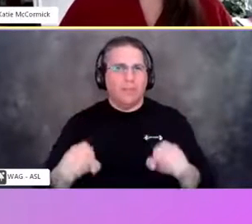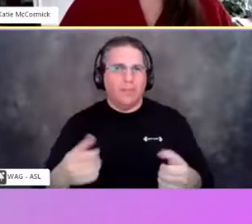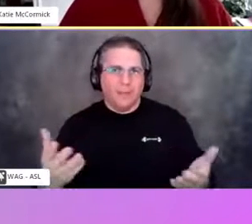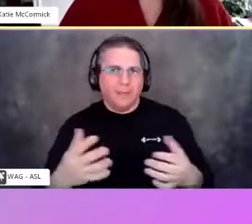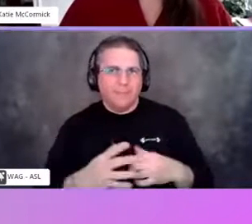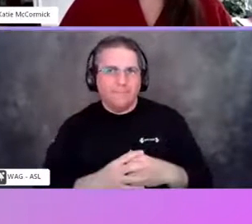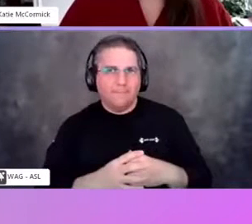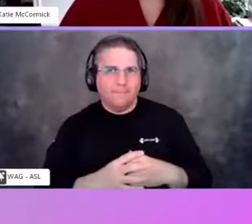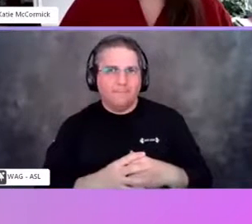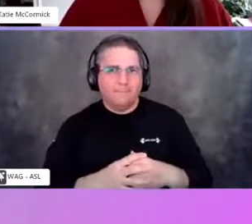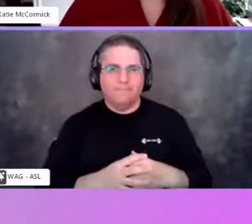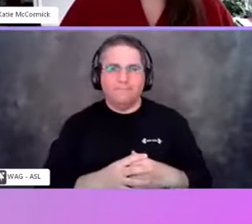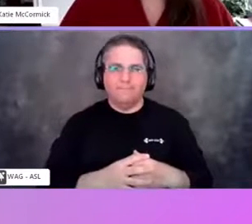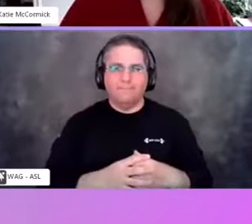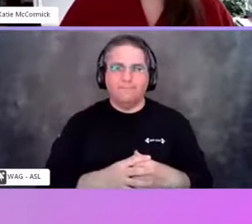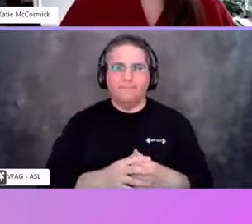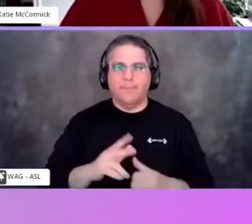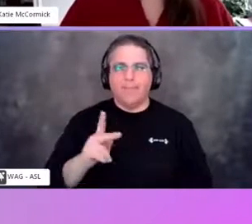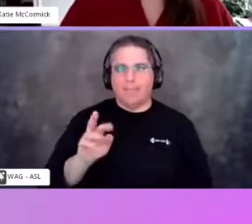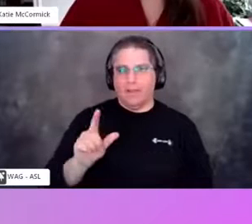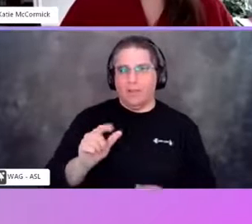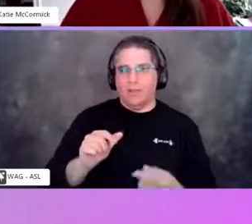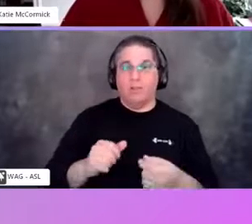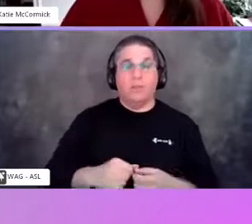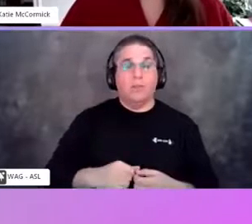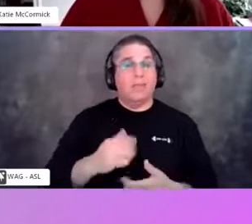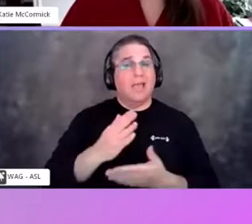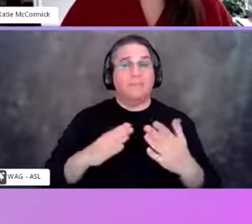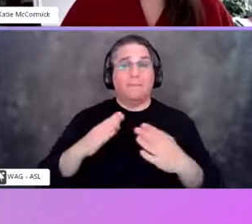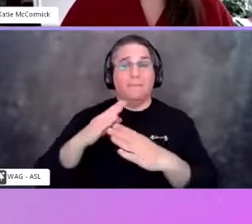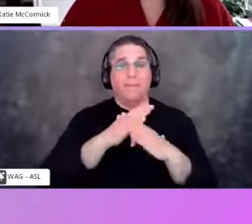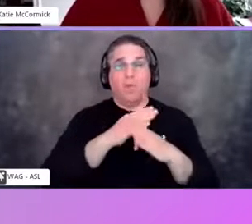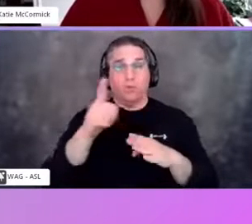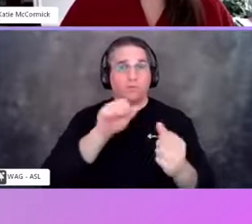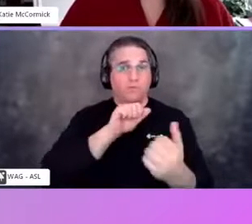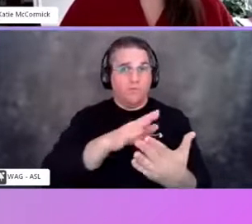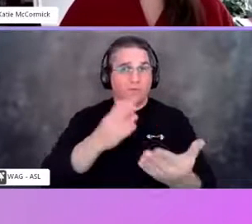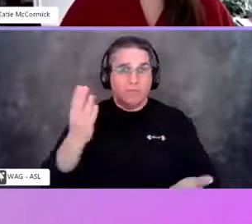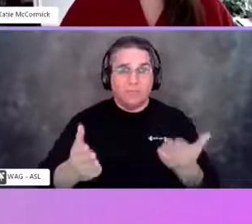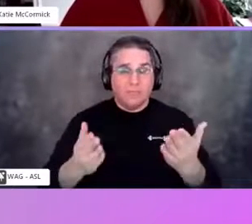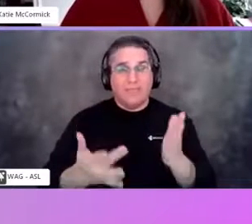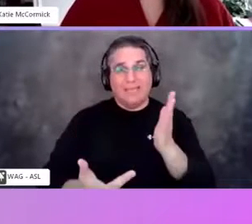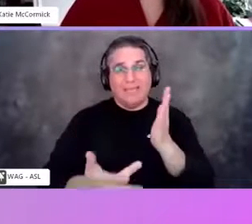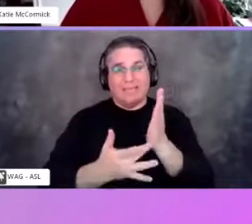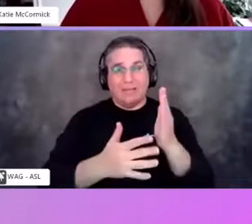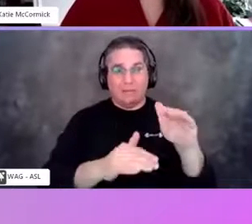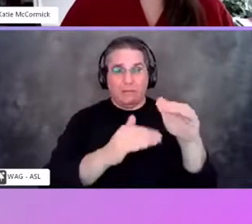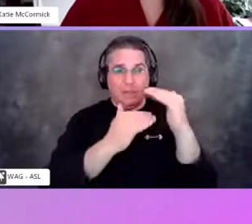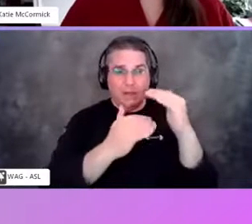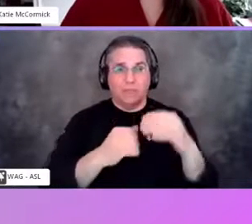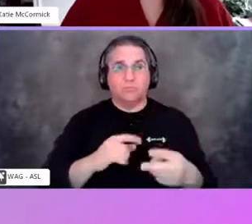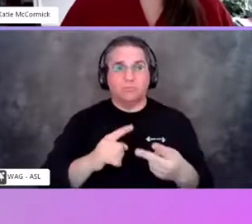of our summary together. To start with what are your organizations barriers to accessibility kaymac [Kendall